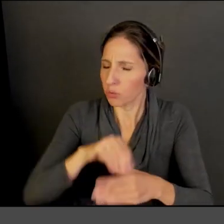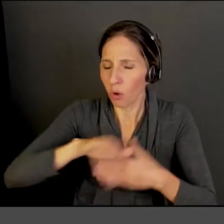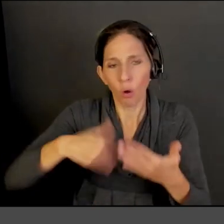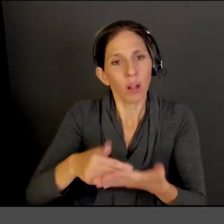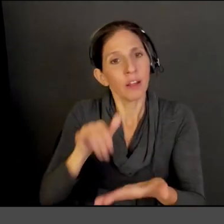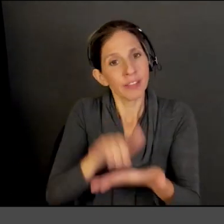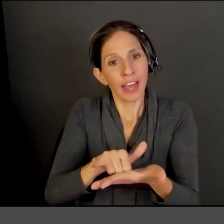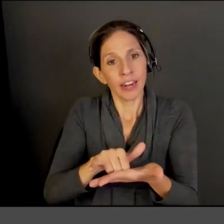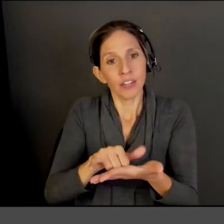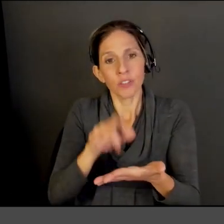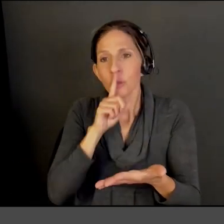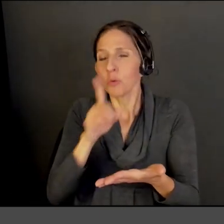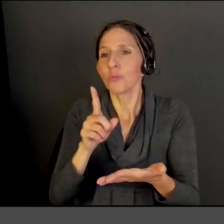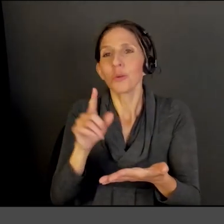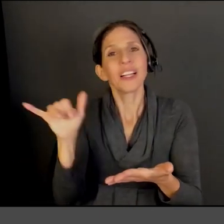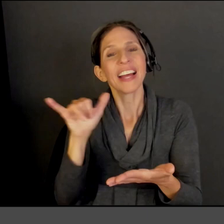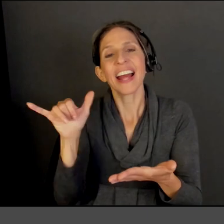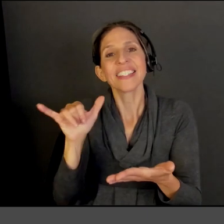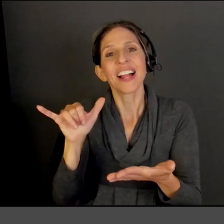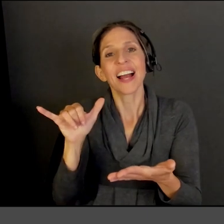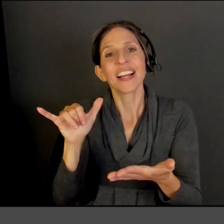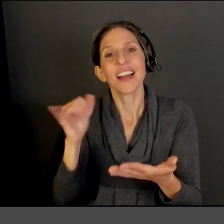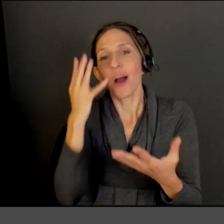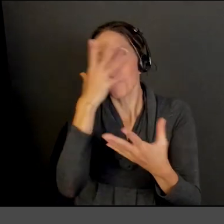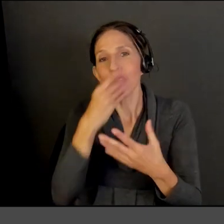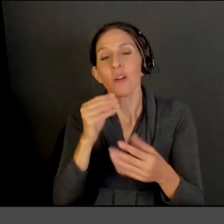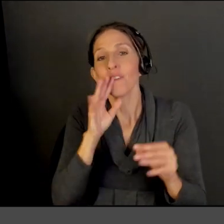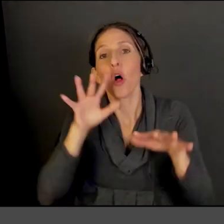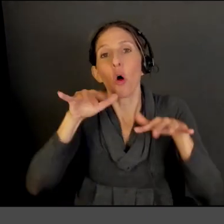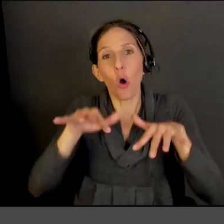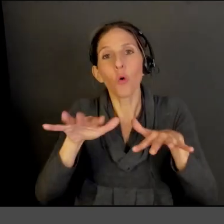IT'S A BEAUTIFUL OCEAN OF DISCOVERY, OF SACRIFICE,